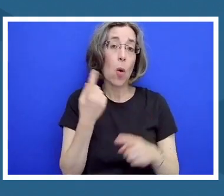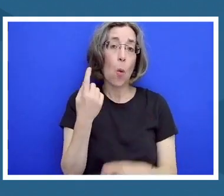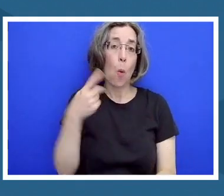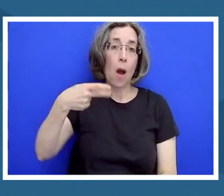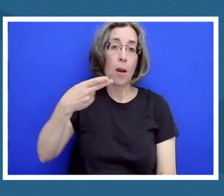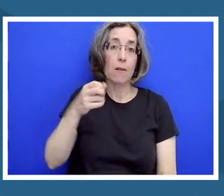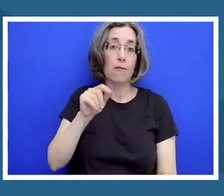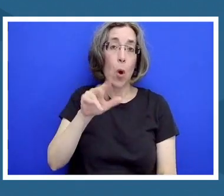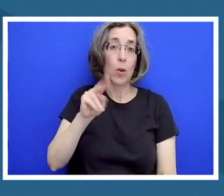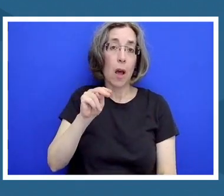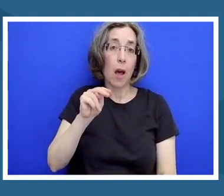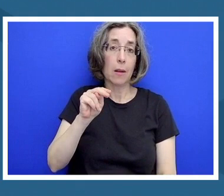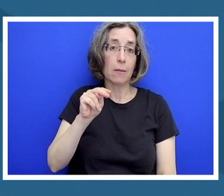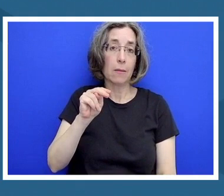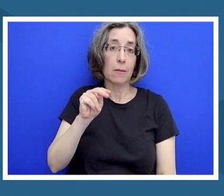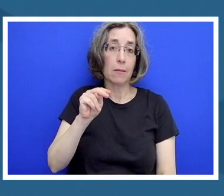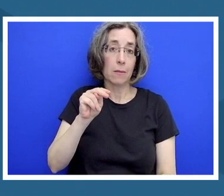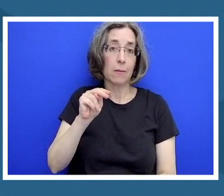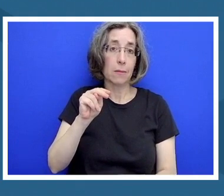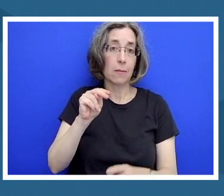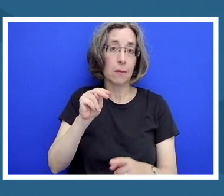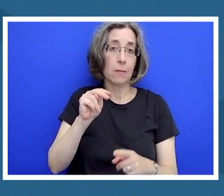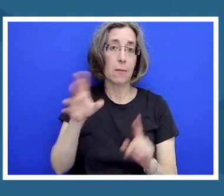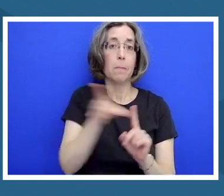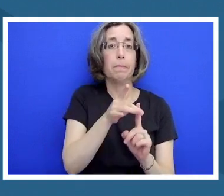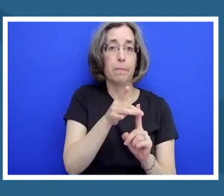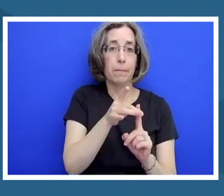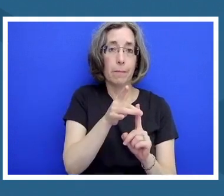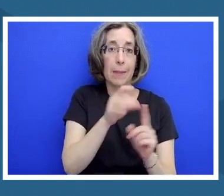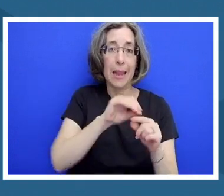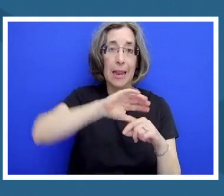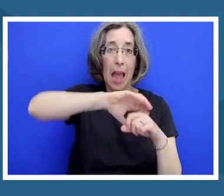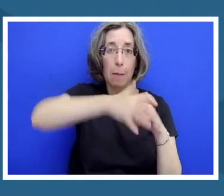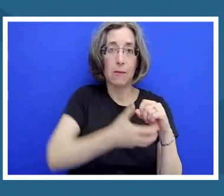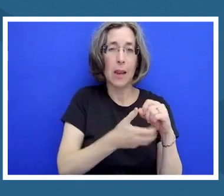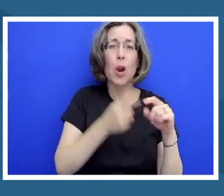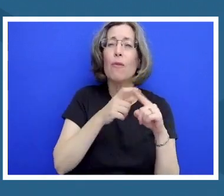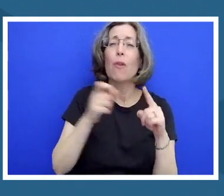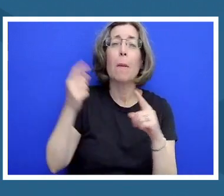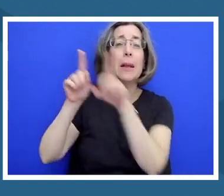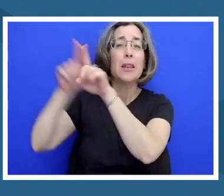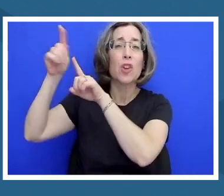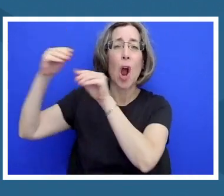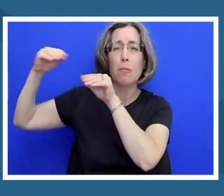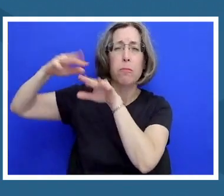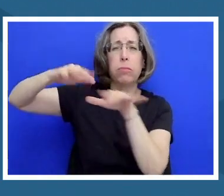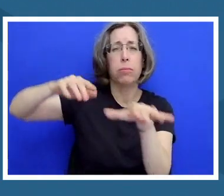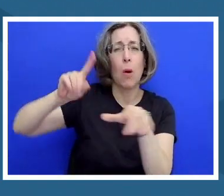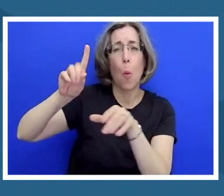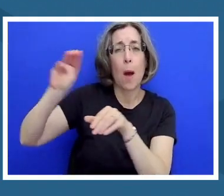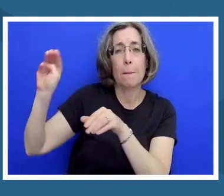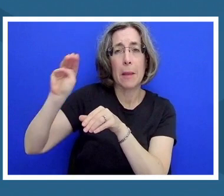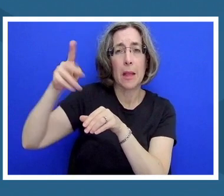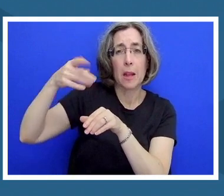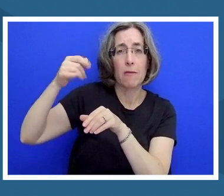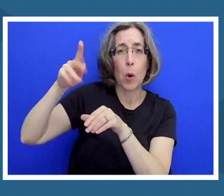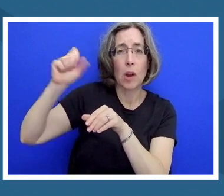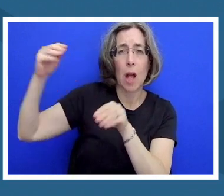atmosphere of the planet out of a million photons coming from the star